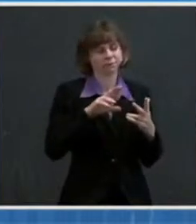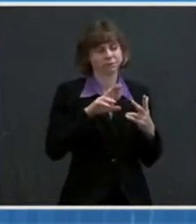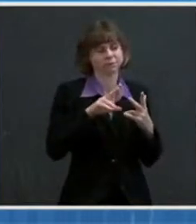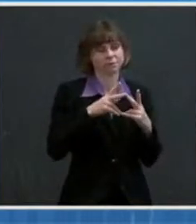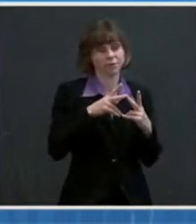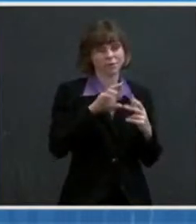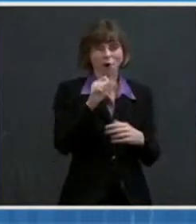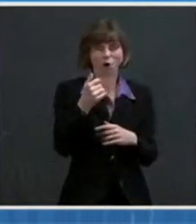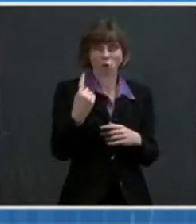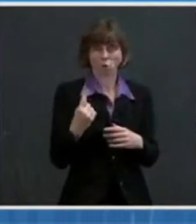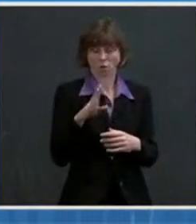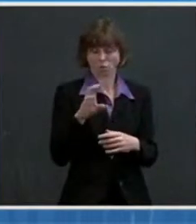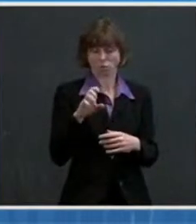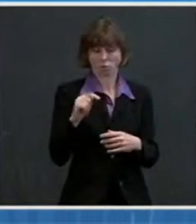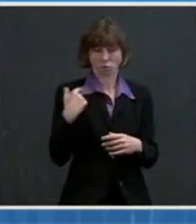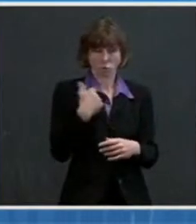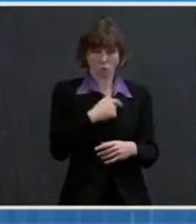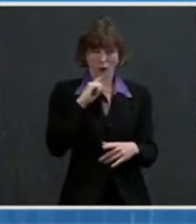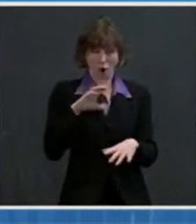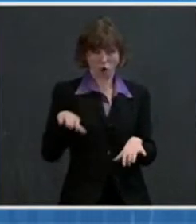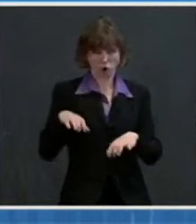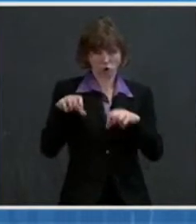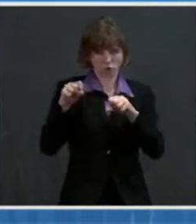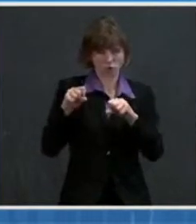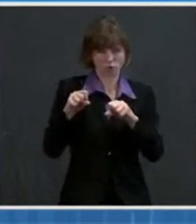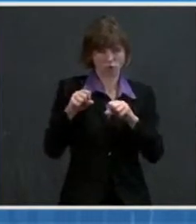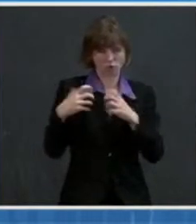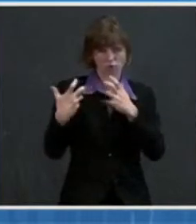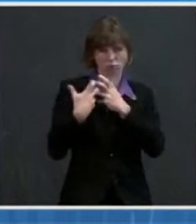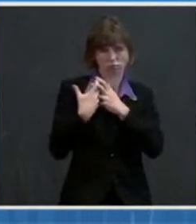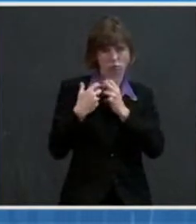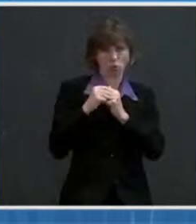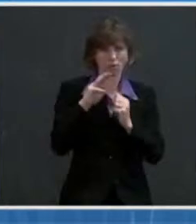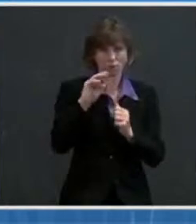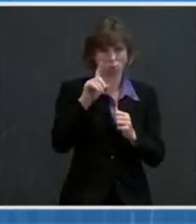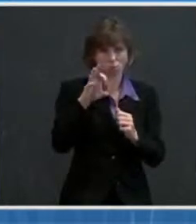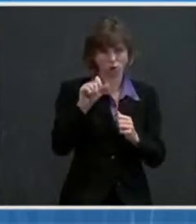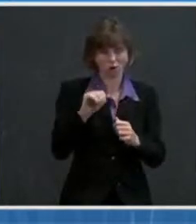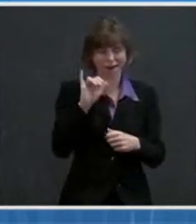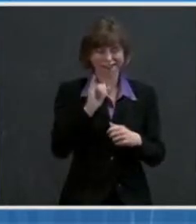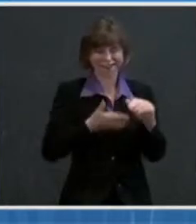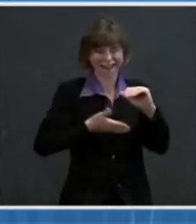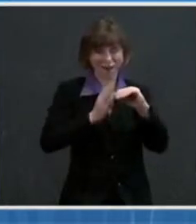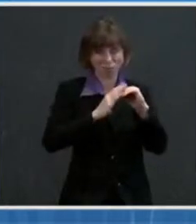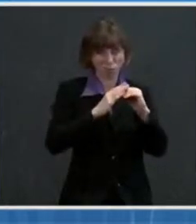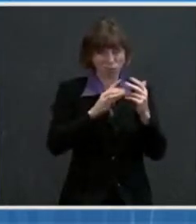THE VARIANT. AND THE SECOND THIRD BOOST IS